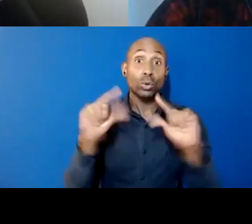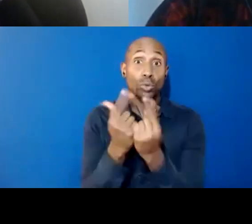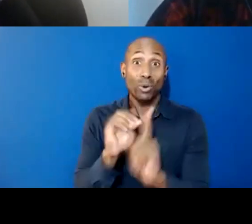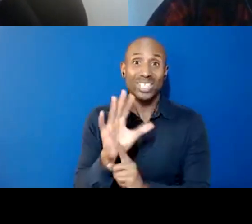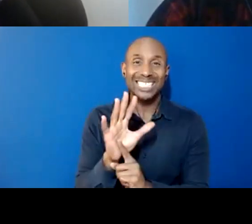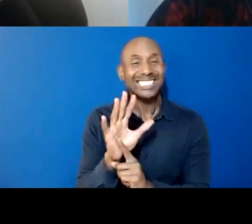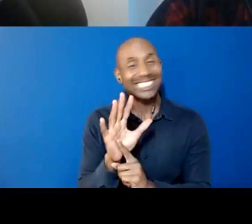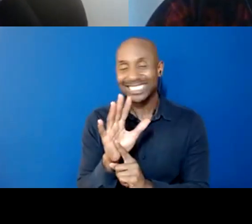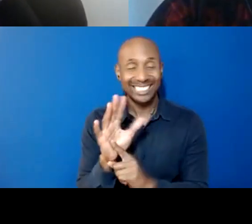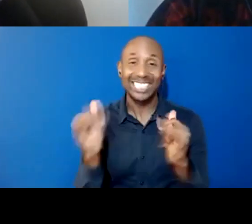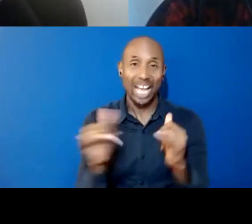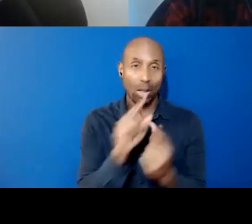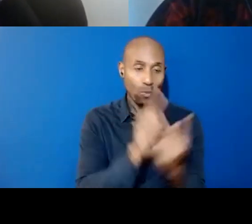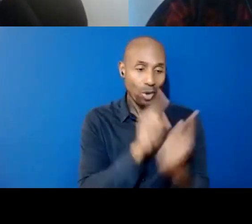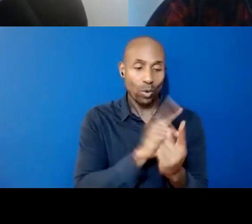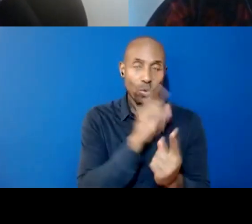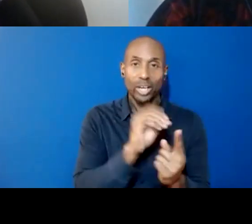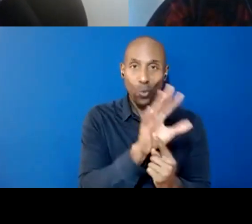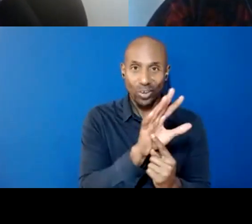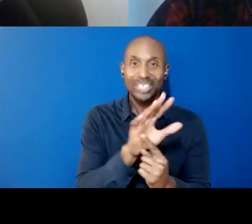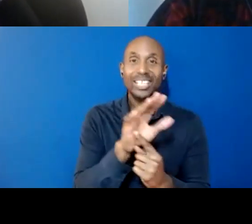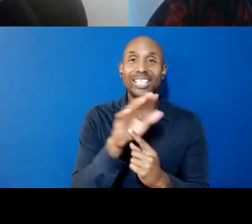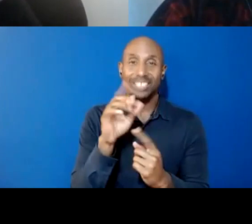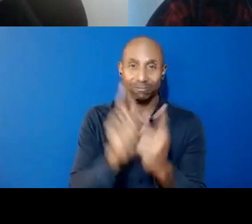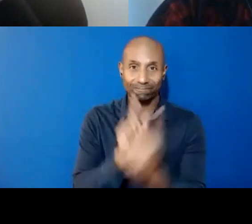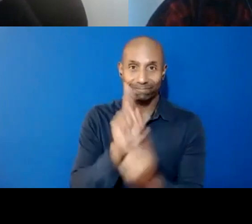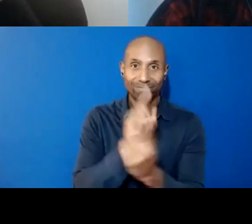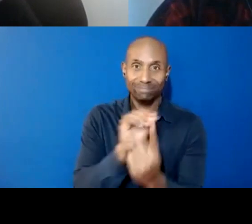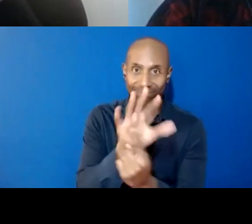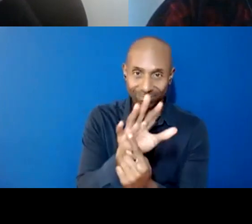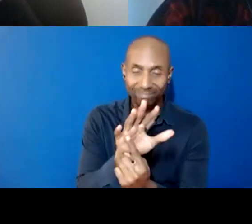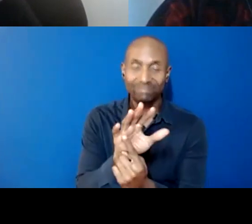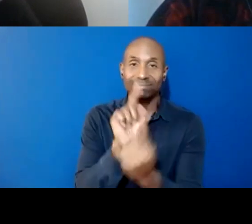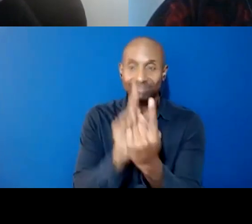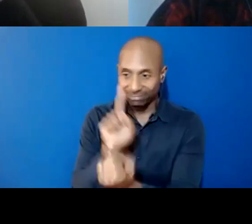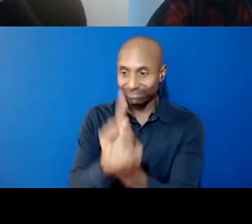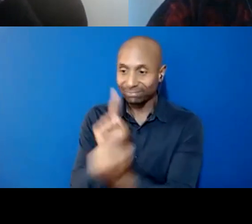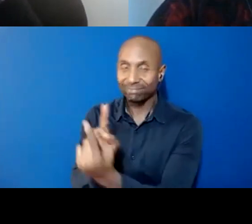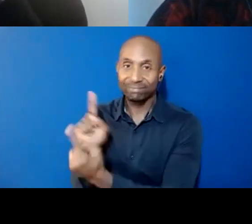just the group. That is built into the programming now.